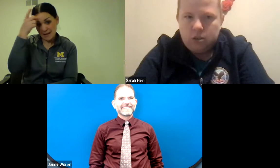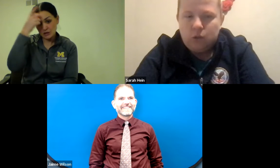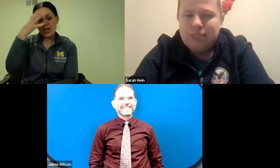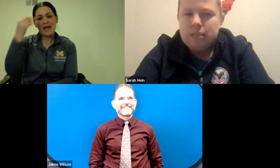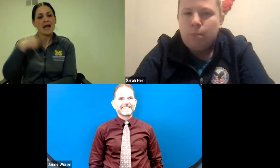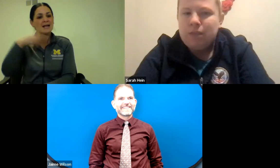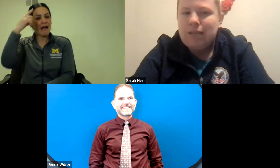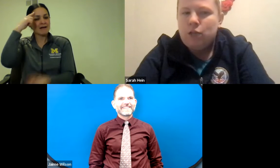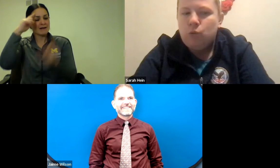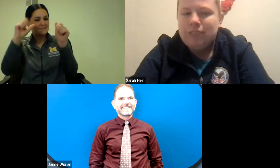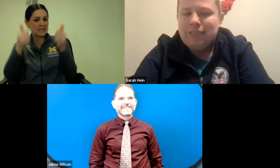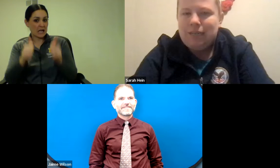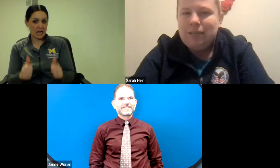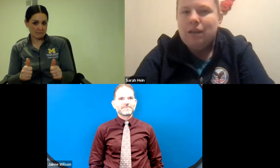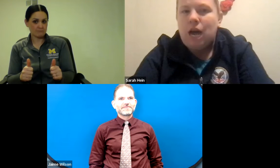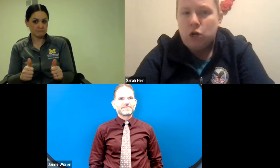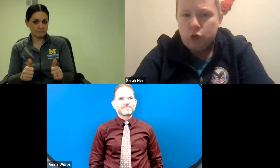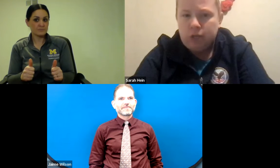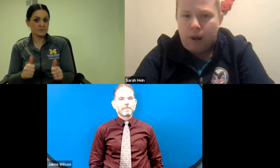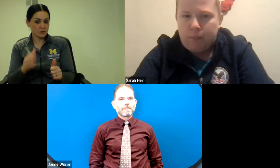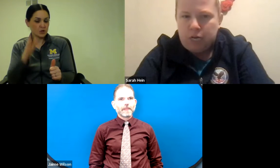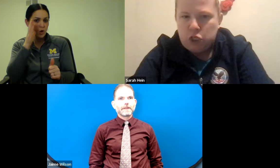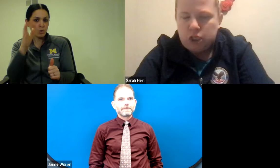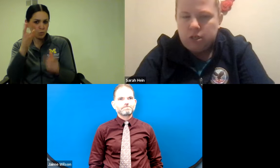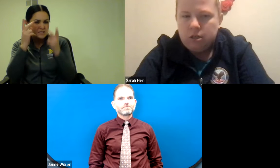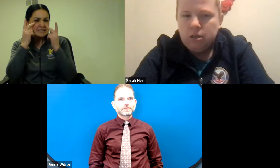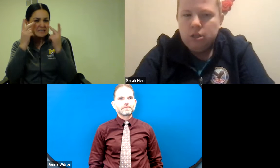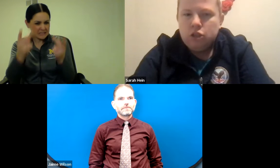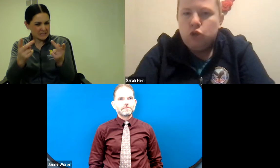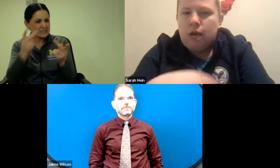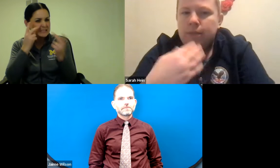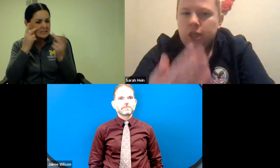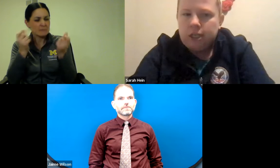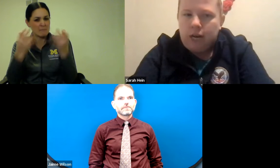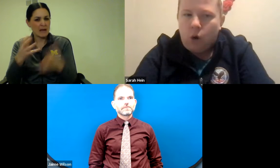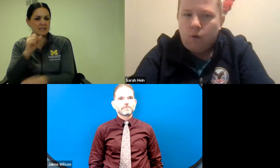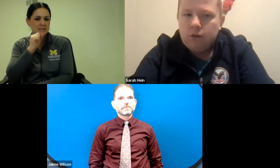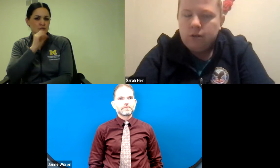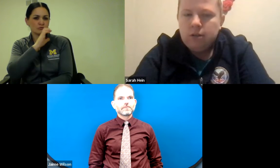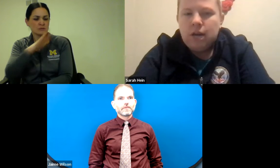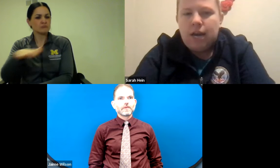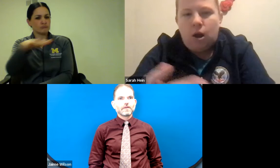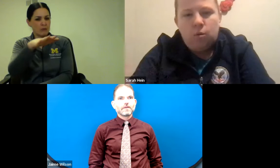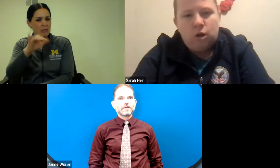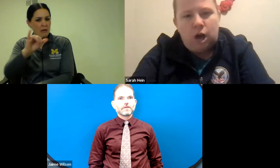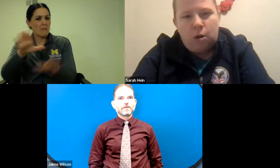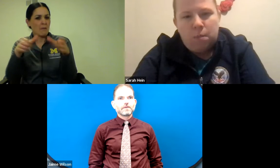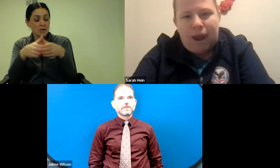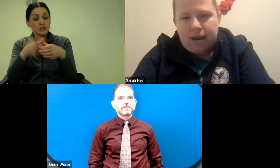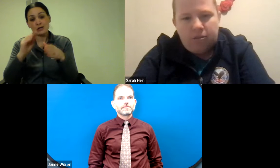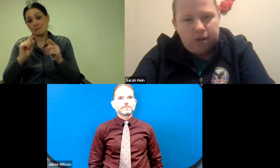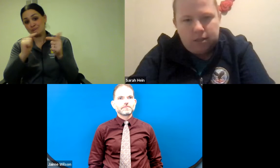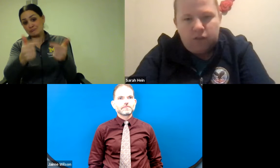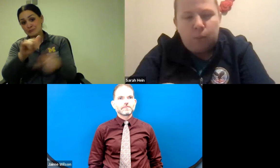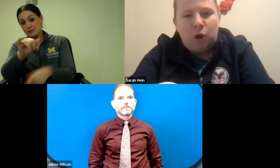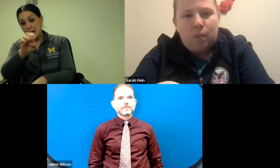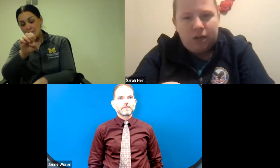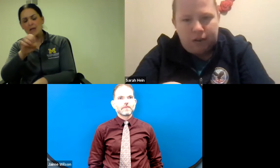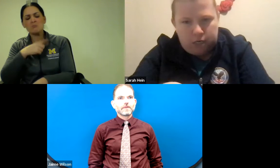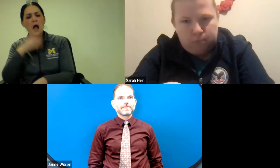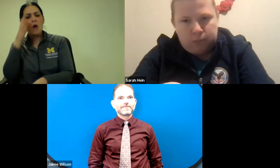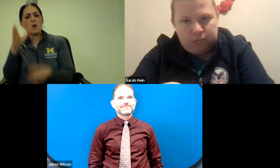Sarah Hein: so this is something that you will see in the outerly population, so Jamie can take over, and I will help add things from a primary care.